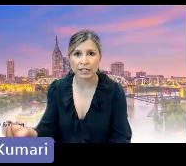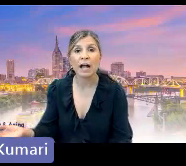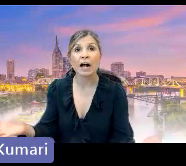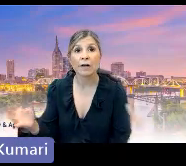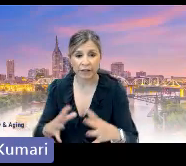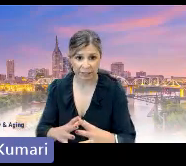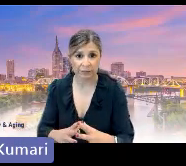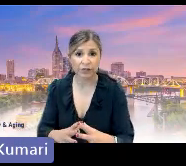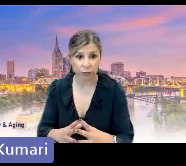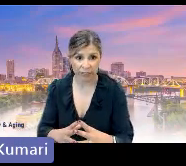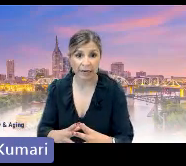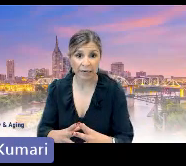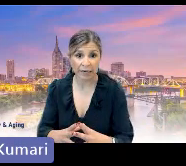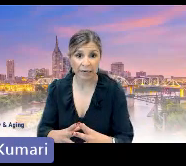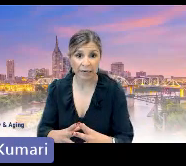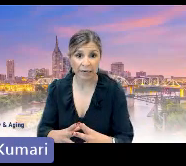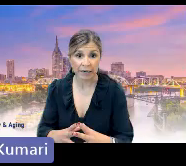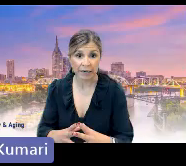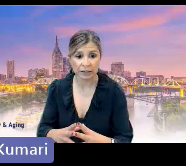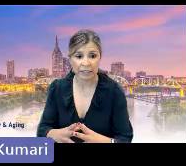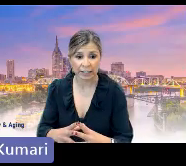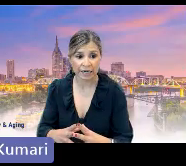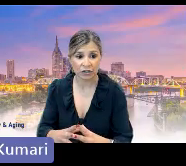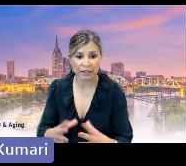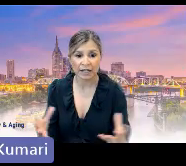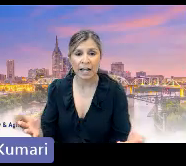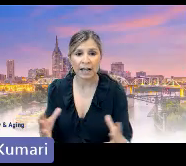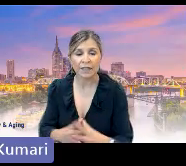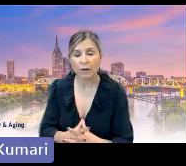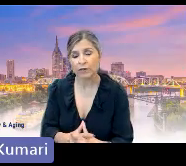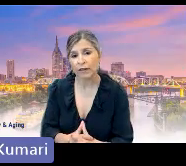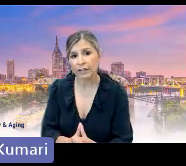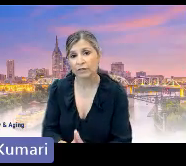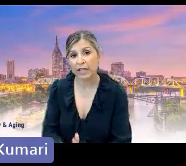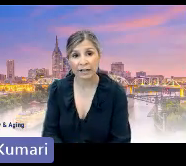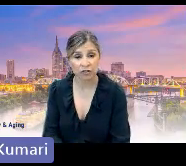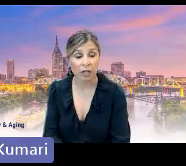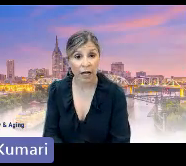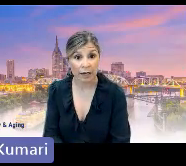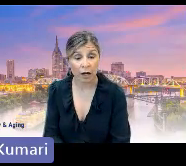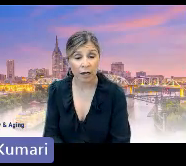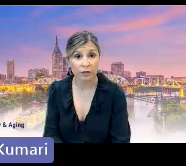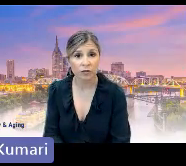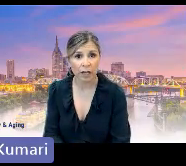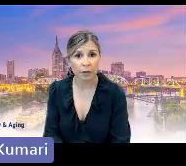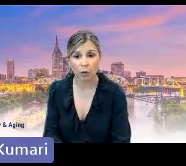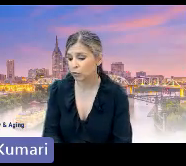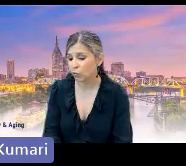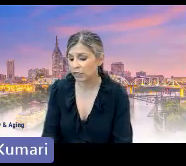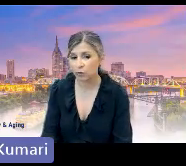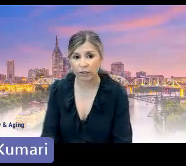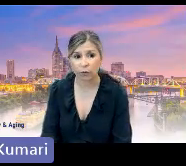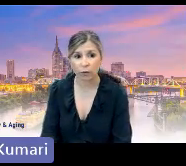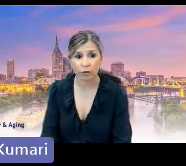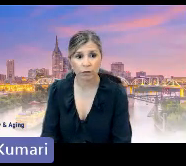Disability, effectively creating the Department of Disability and Aging. And that was effective last July, on July 1, 2024.